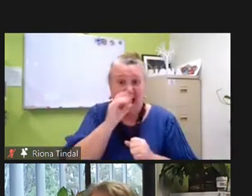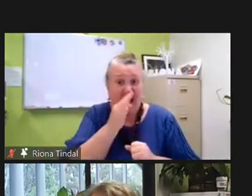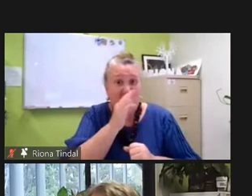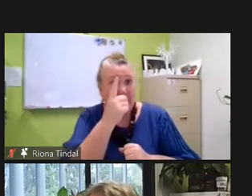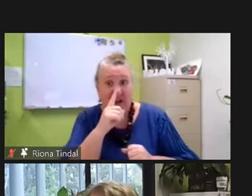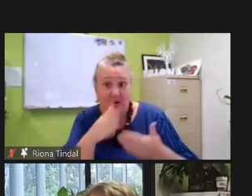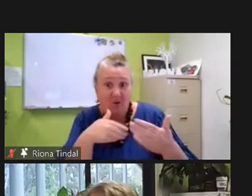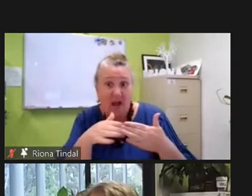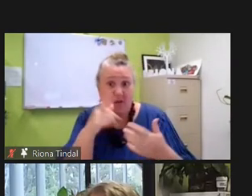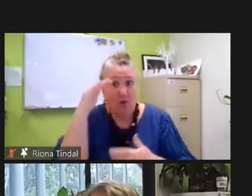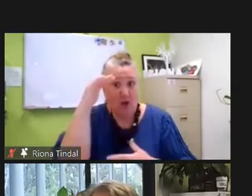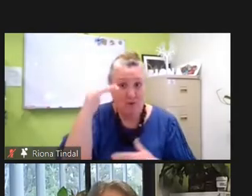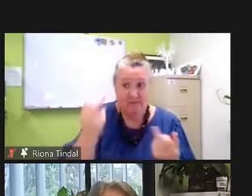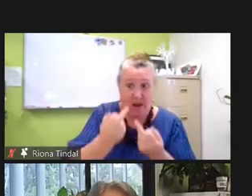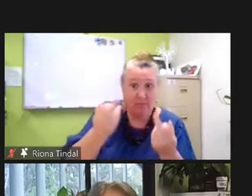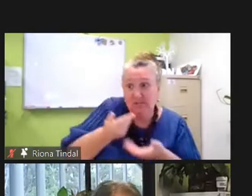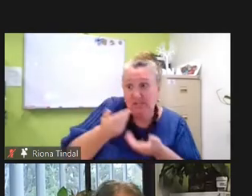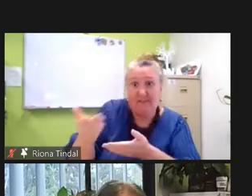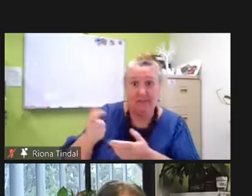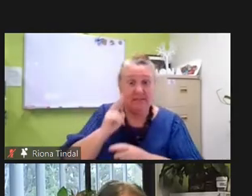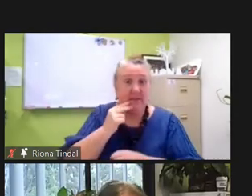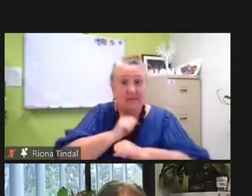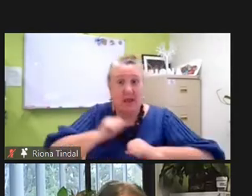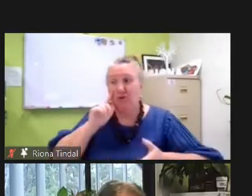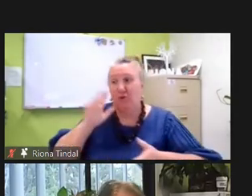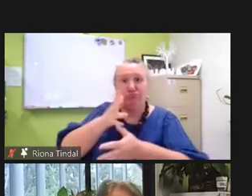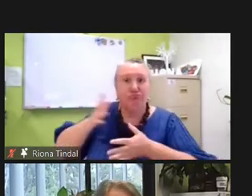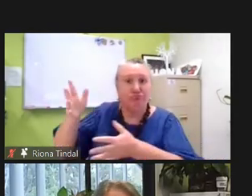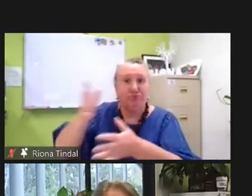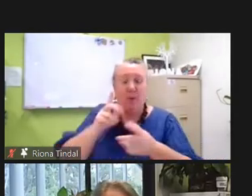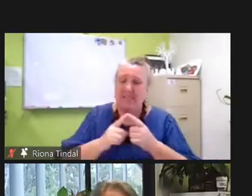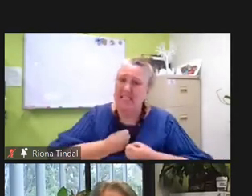them a deaf space. Ask someone to organise a room if it's available to provide a deaf space,